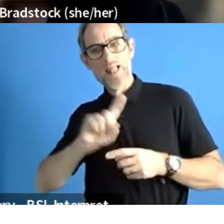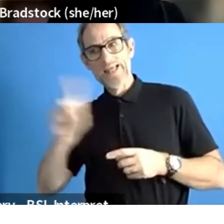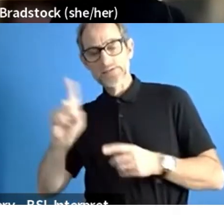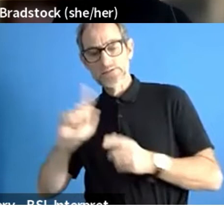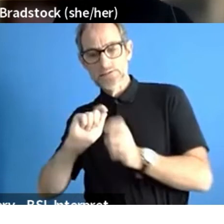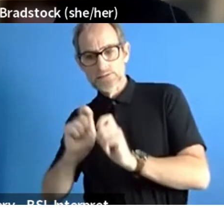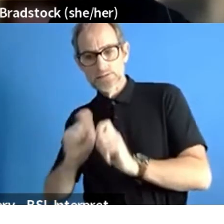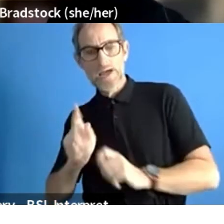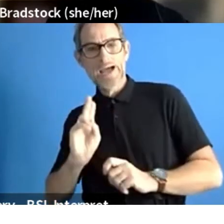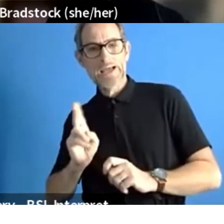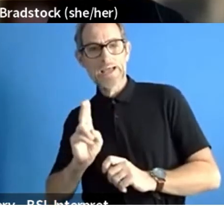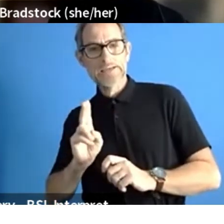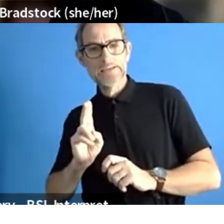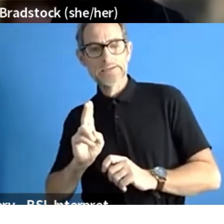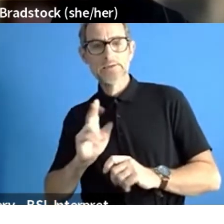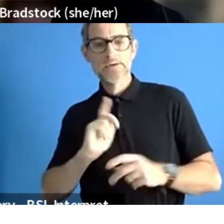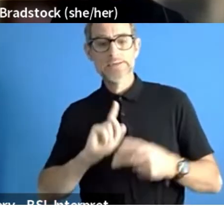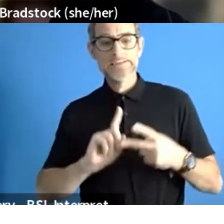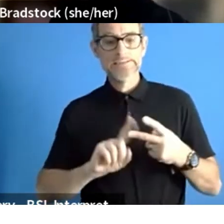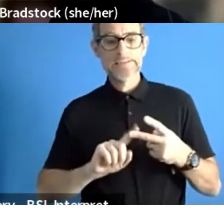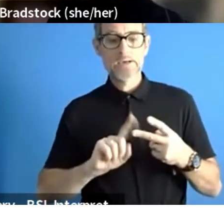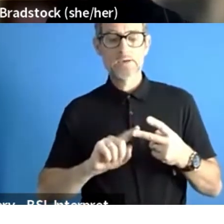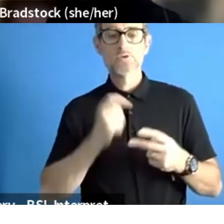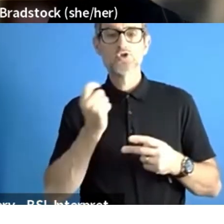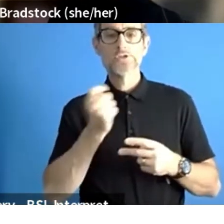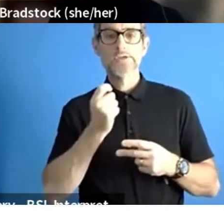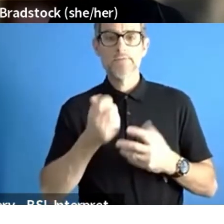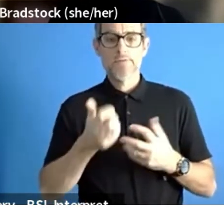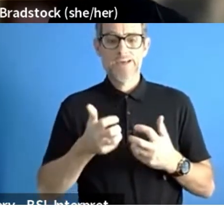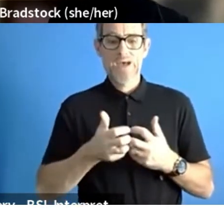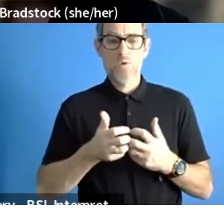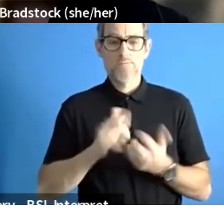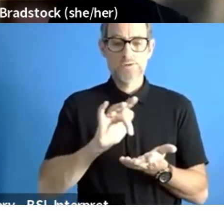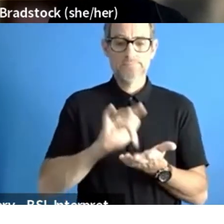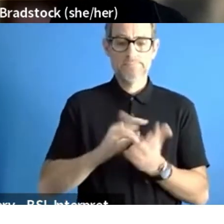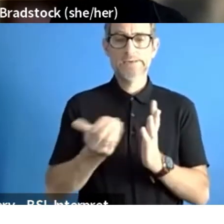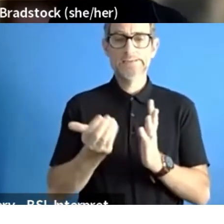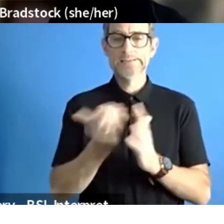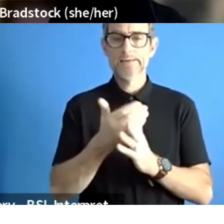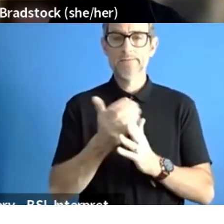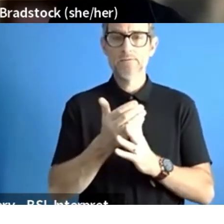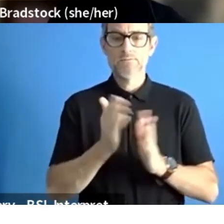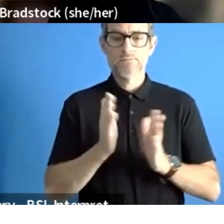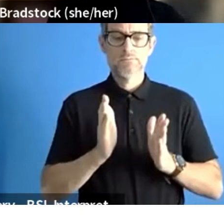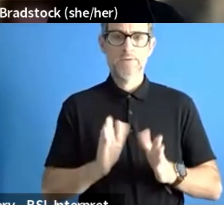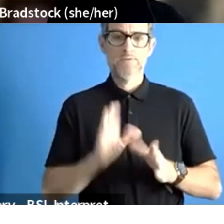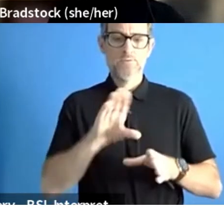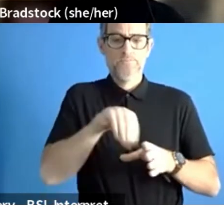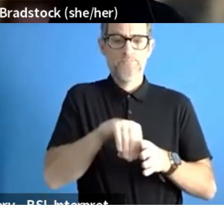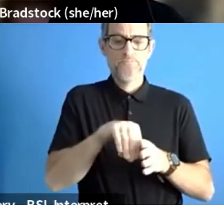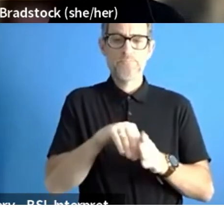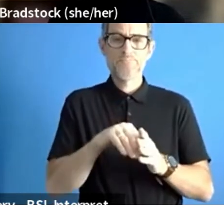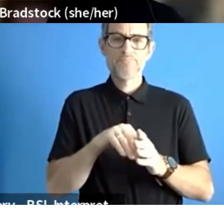ive provisions down the line. We can embed an accessibility first mind set